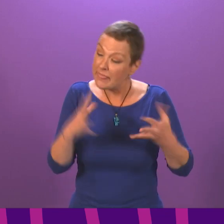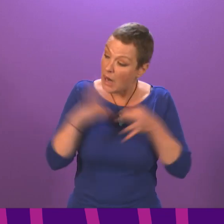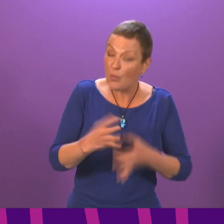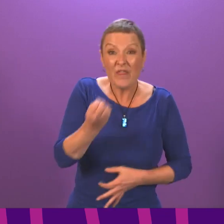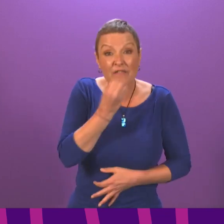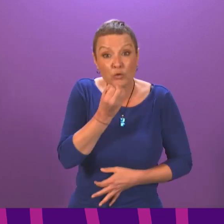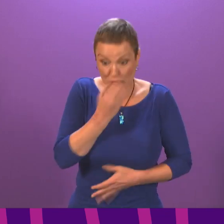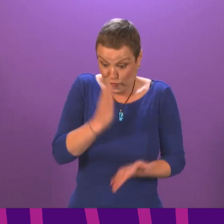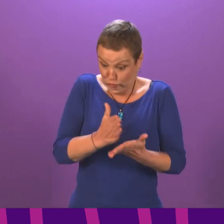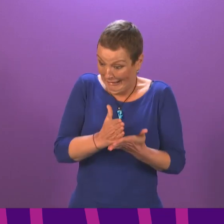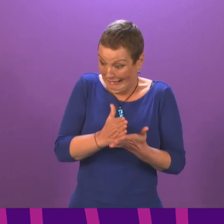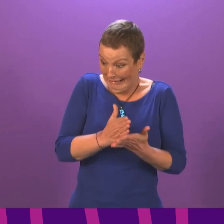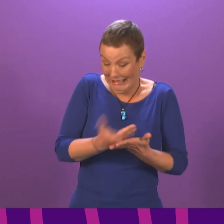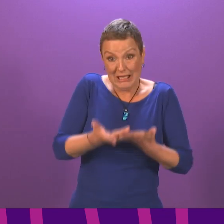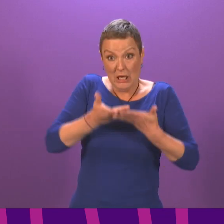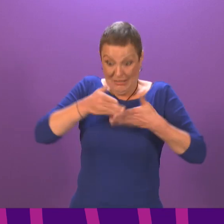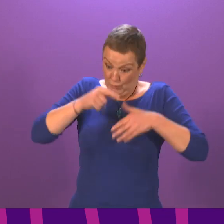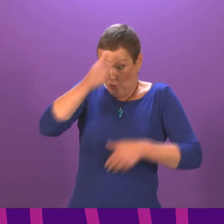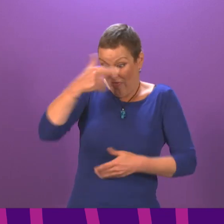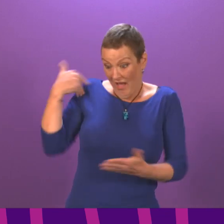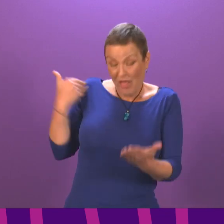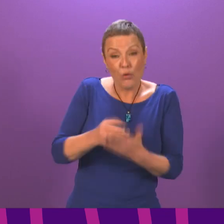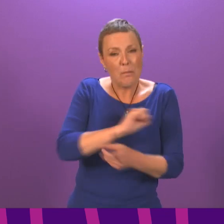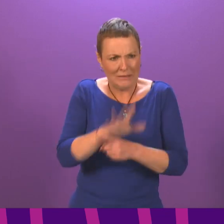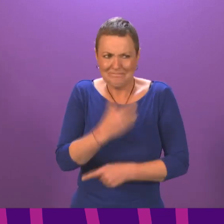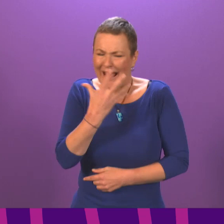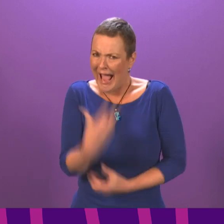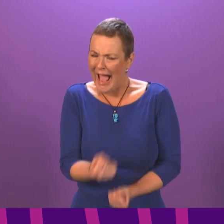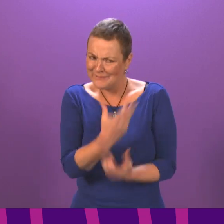before we had experience of it in Scotland—that food processing plants pose some particular